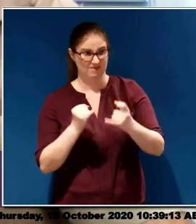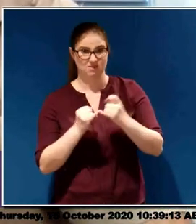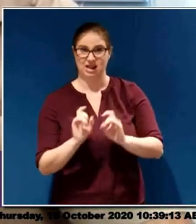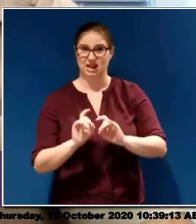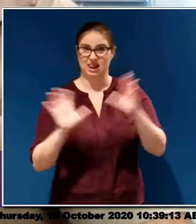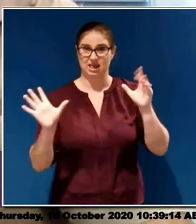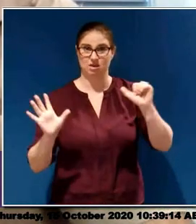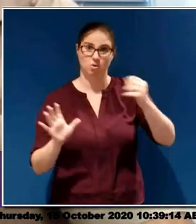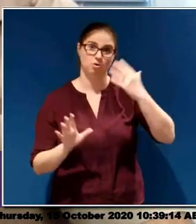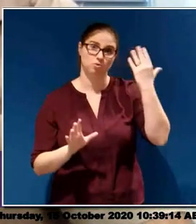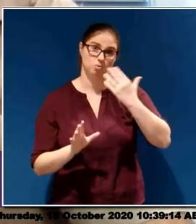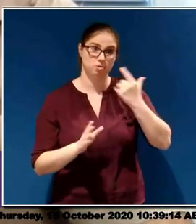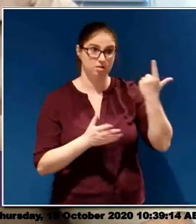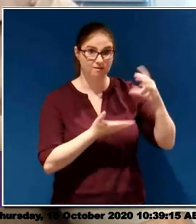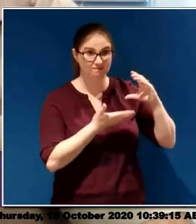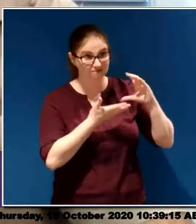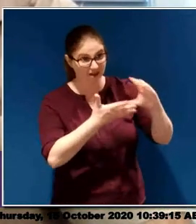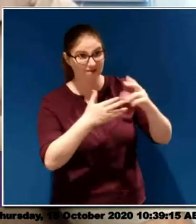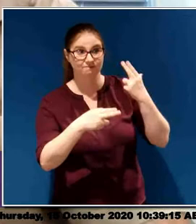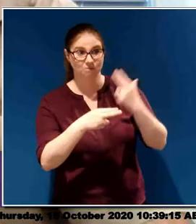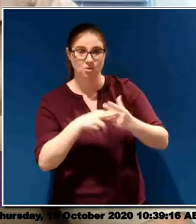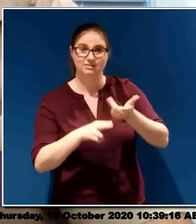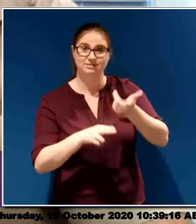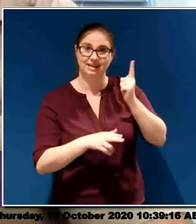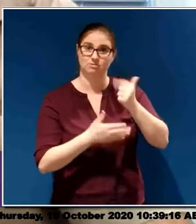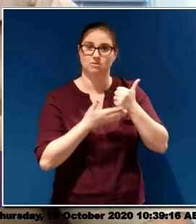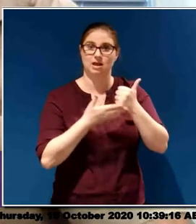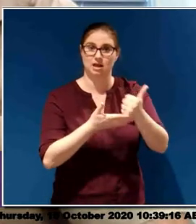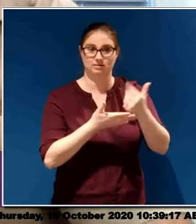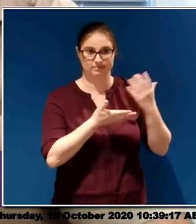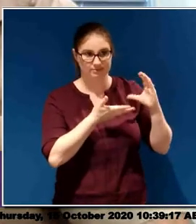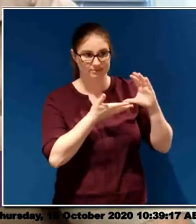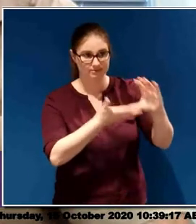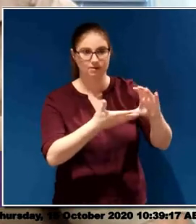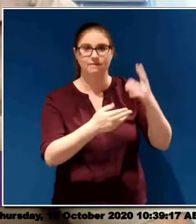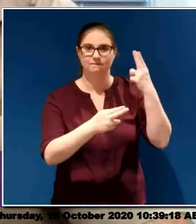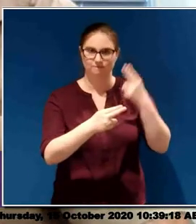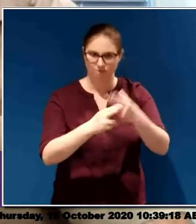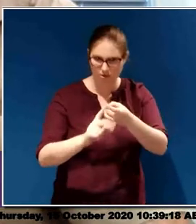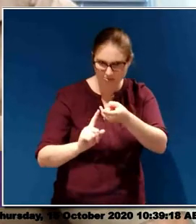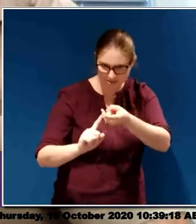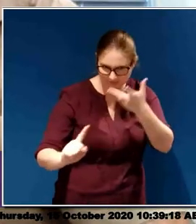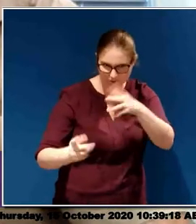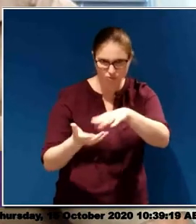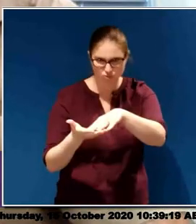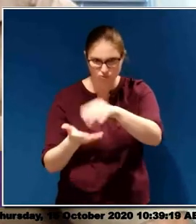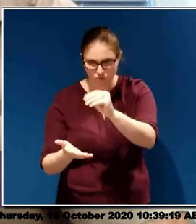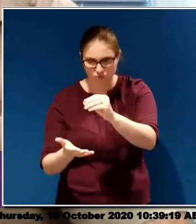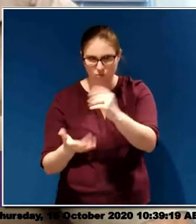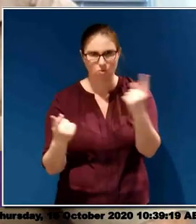were allocated to individual students that were hand-picked for the money.